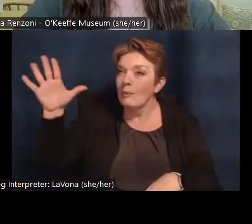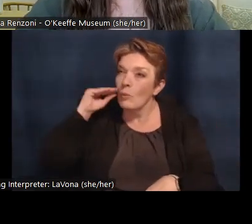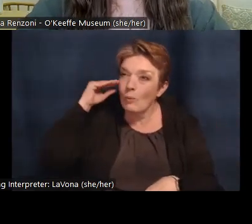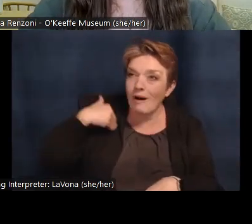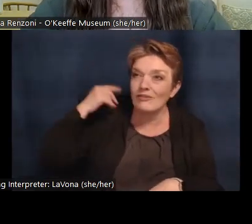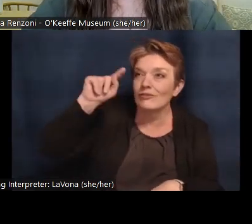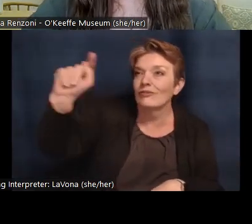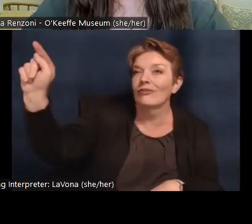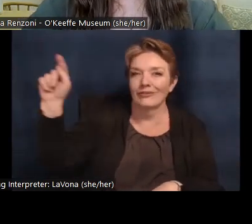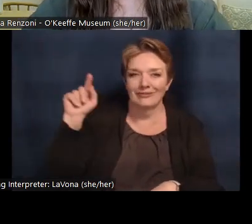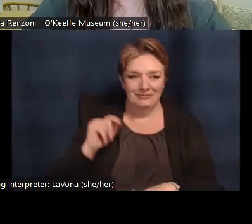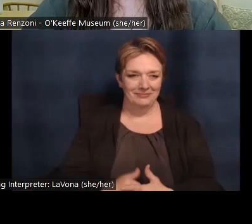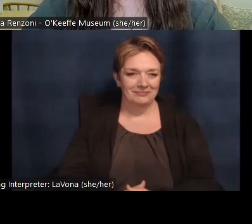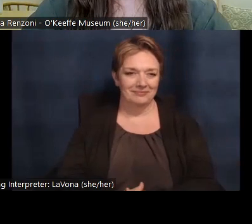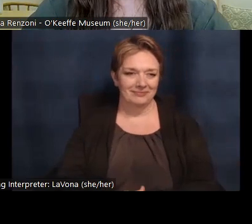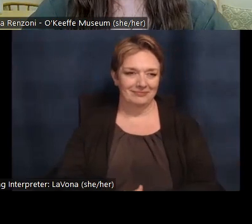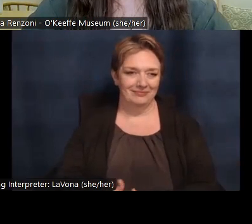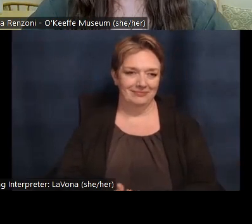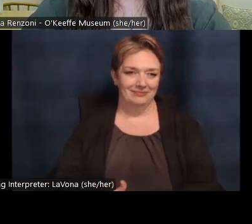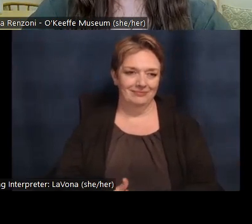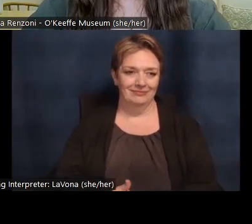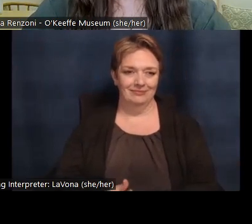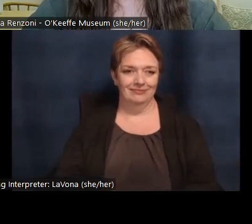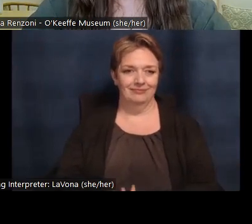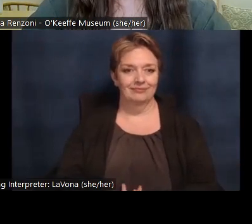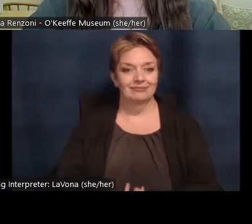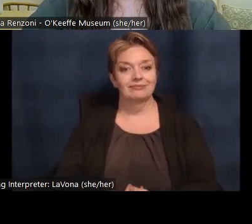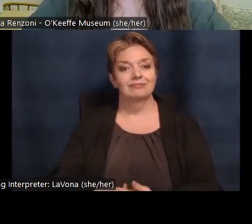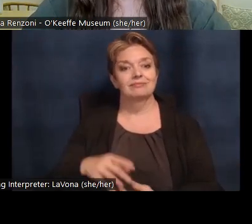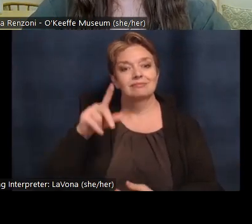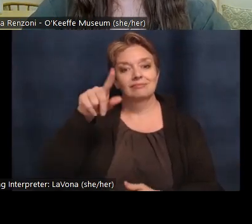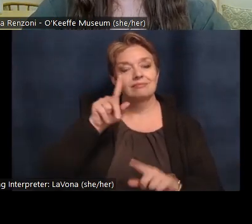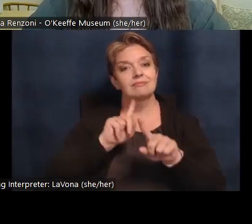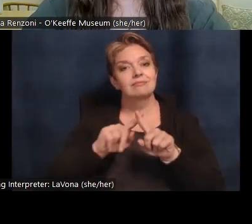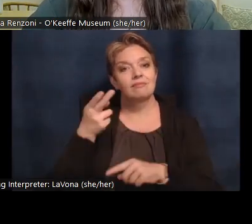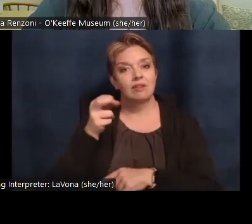And here we have some great examples of herbs that had been dried and placed in jars.